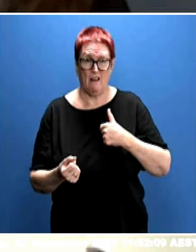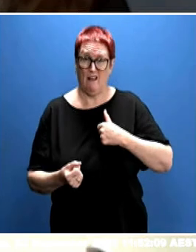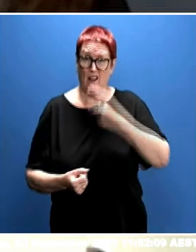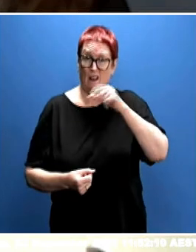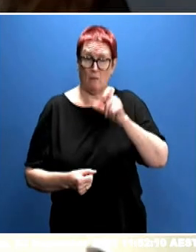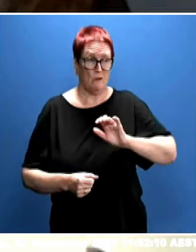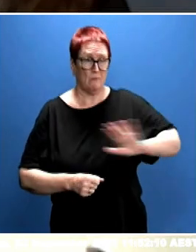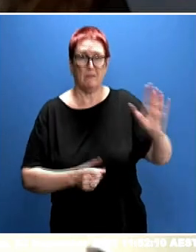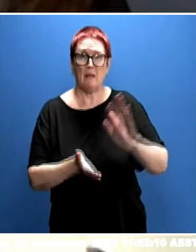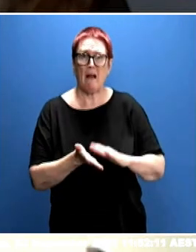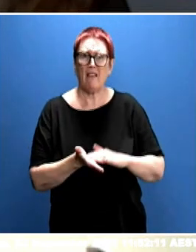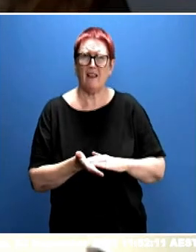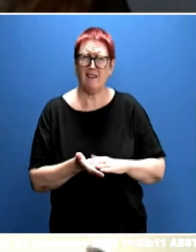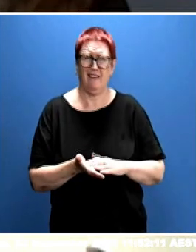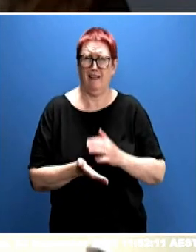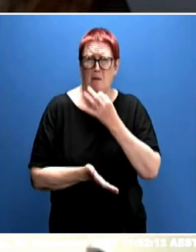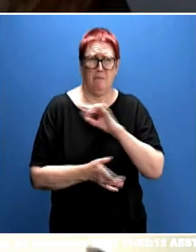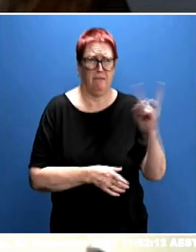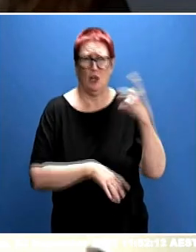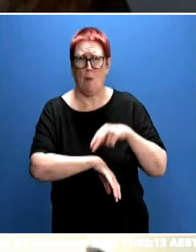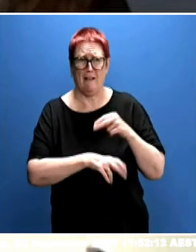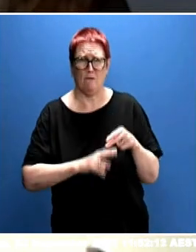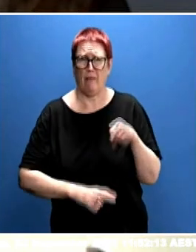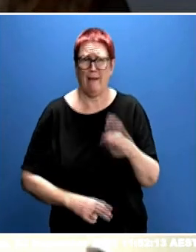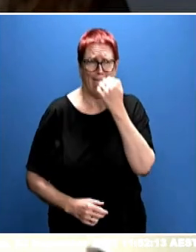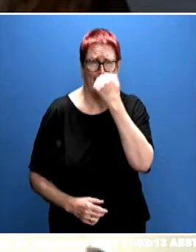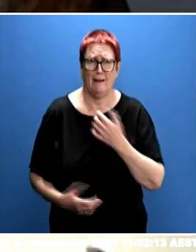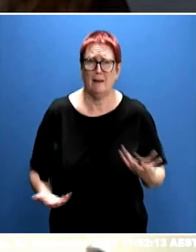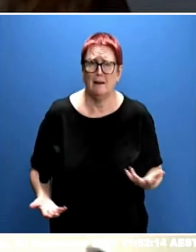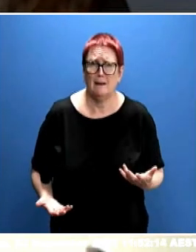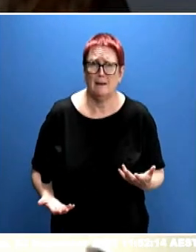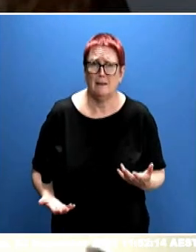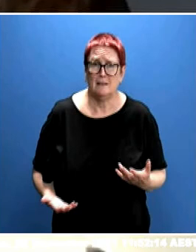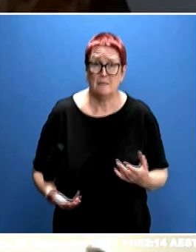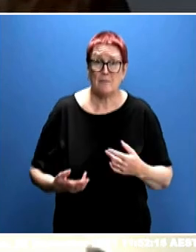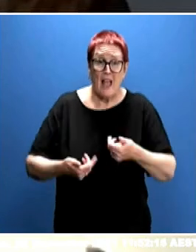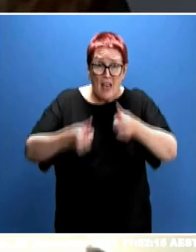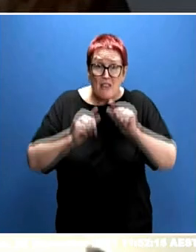that the police are called first of all, and, secondly, that criminal charges are deferred.